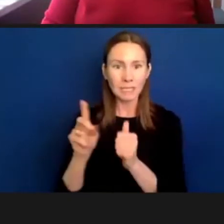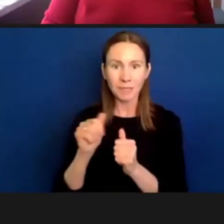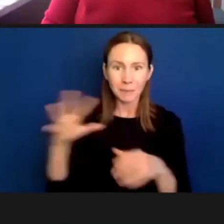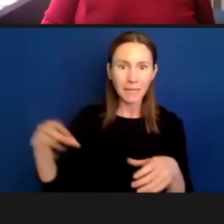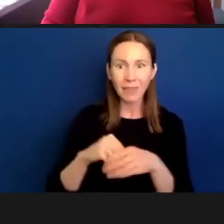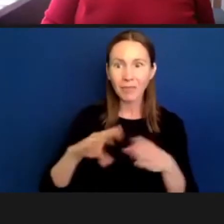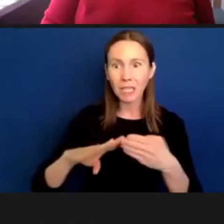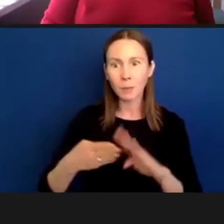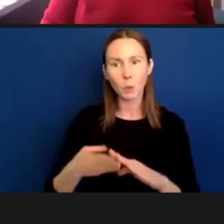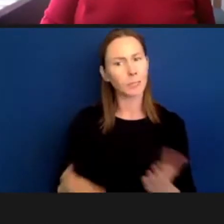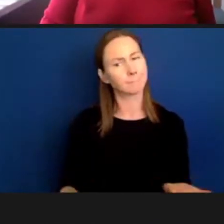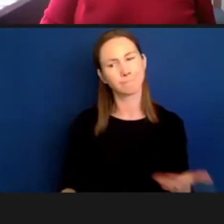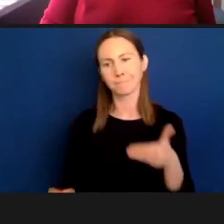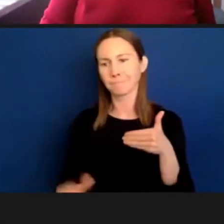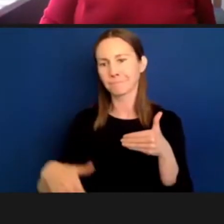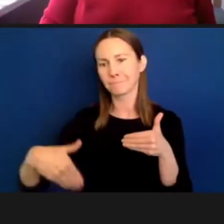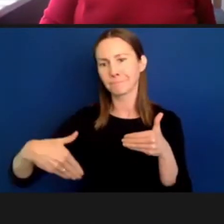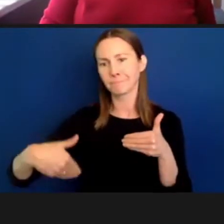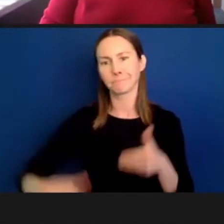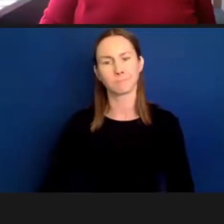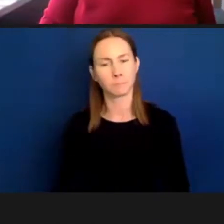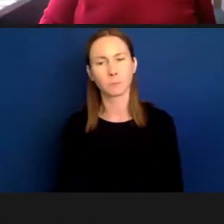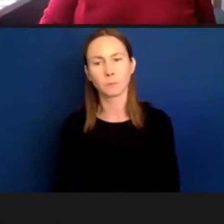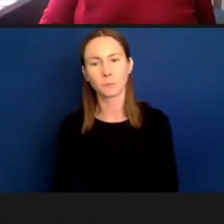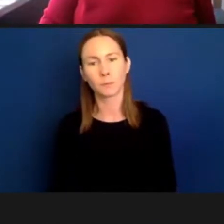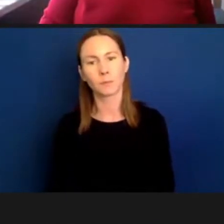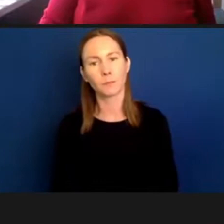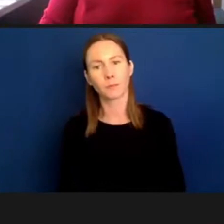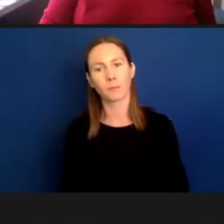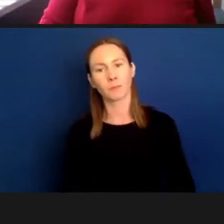We have a long ways to go.